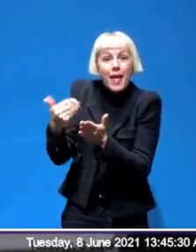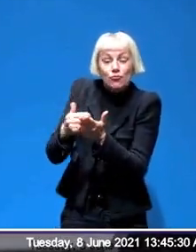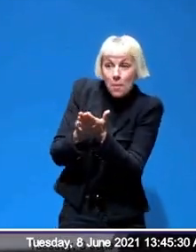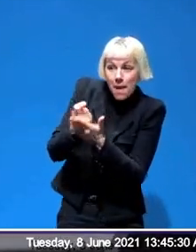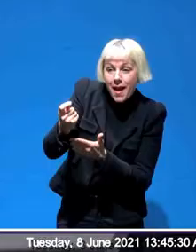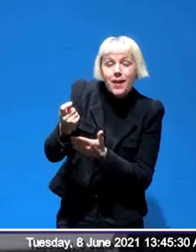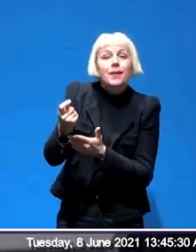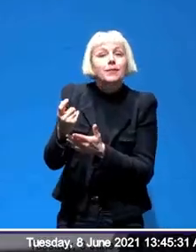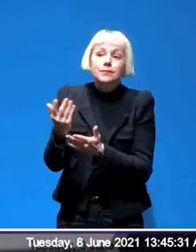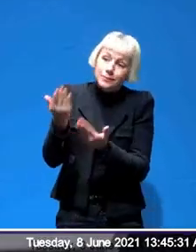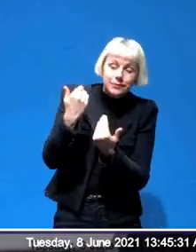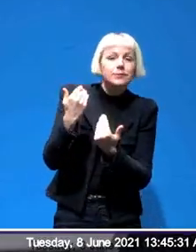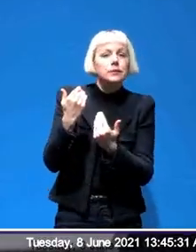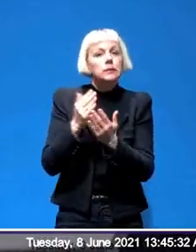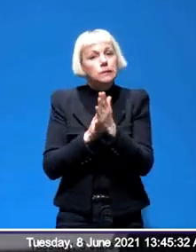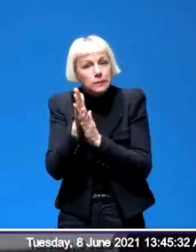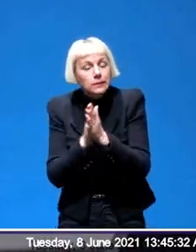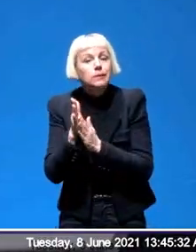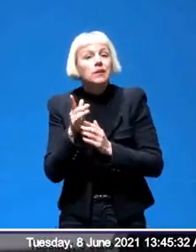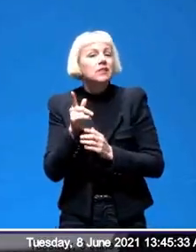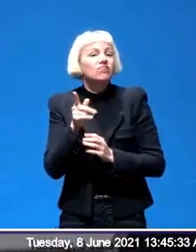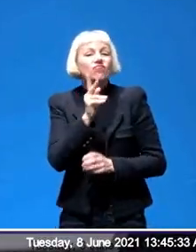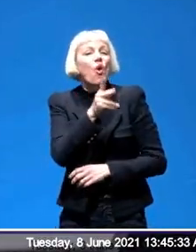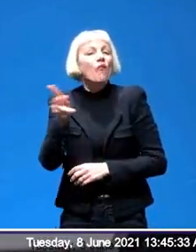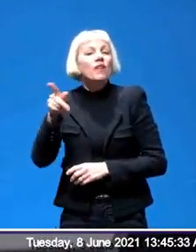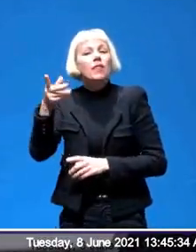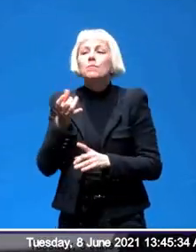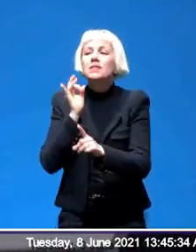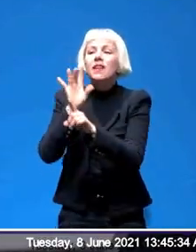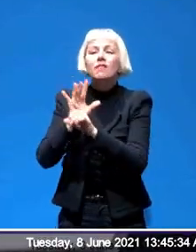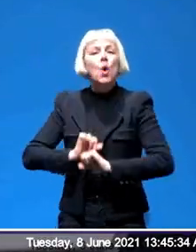But they often had appointments themselves during the day.